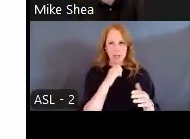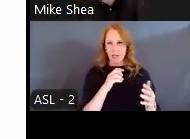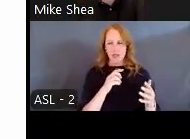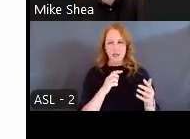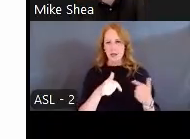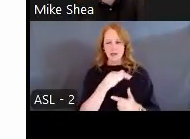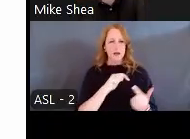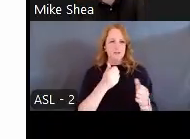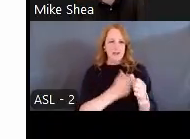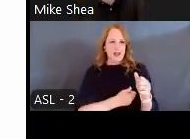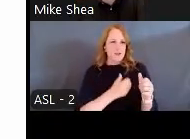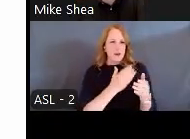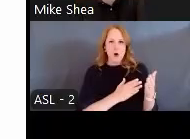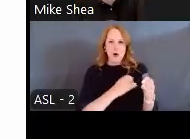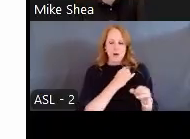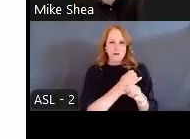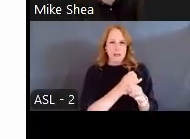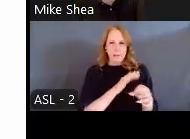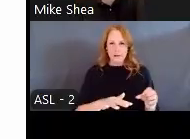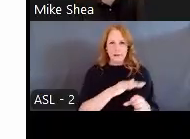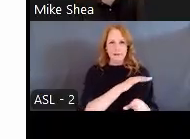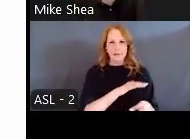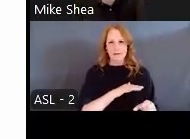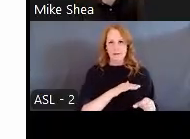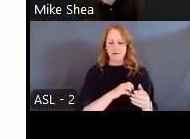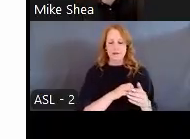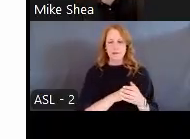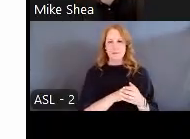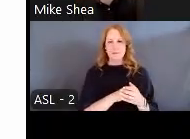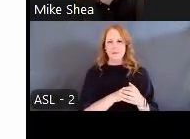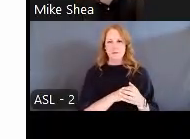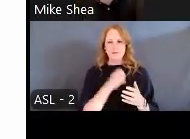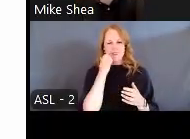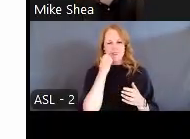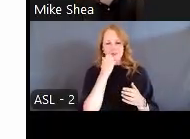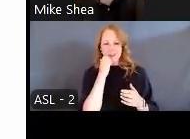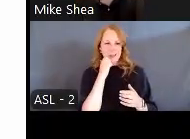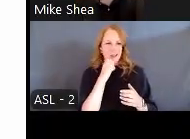single nook and cranny of the Microsoft uh world dayto-day to support people that are working. So,